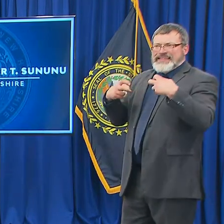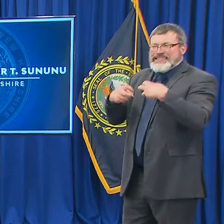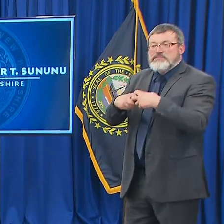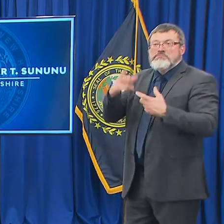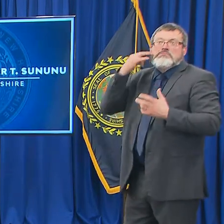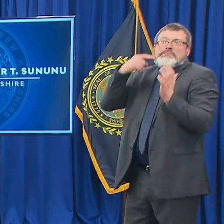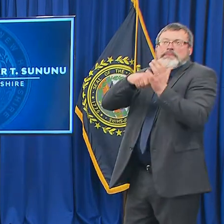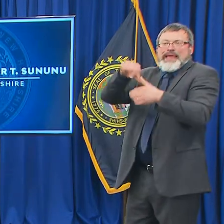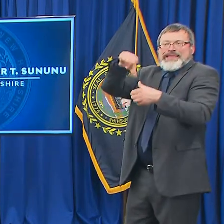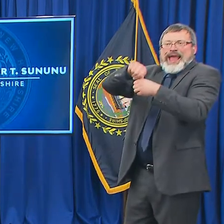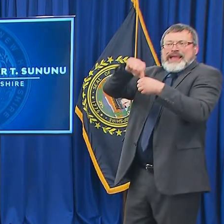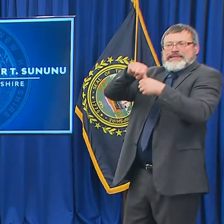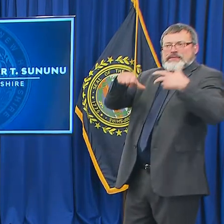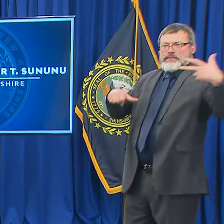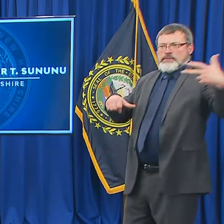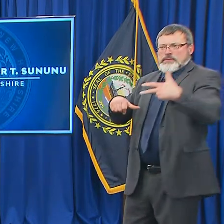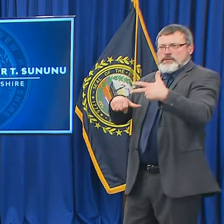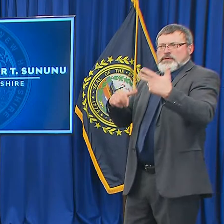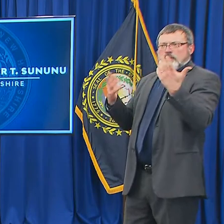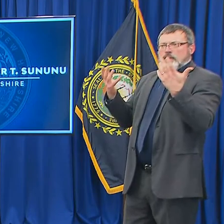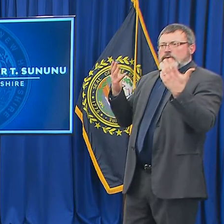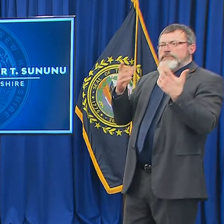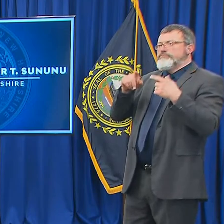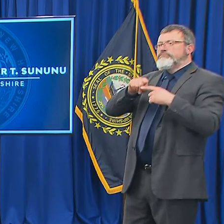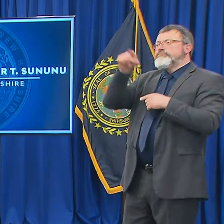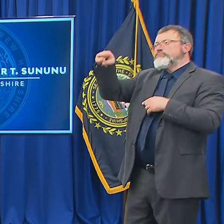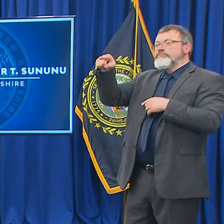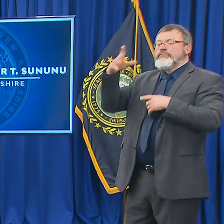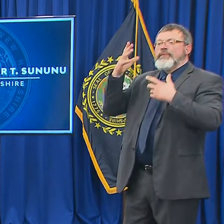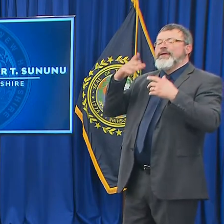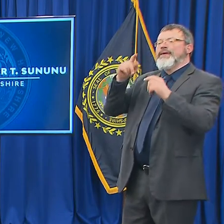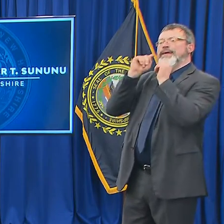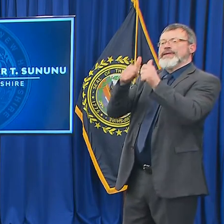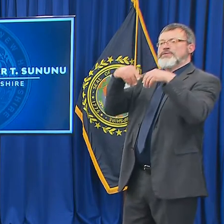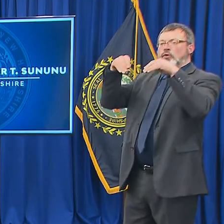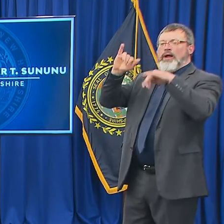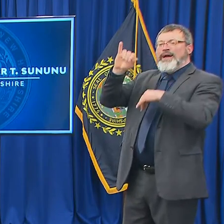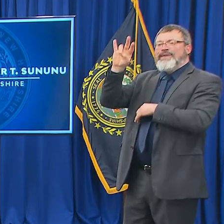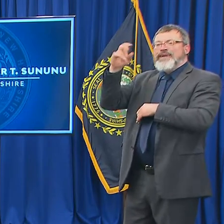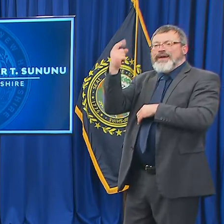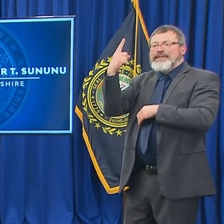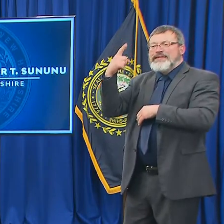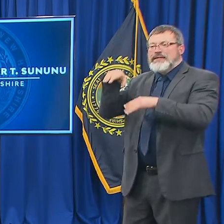is maybe the store has a policy and they have employees getting harassed and all of that sort of thing.